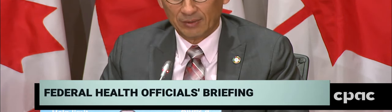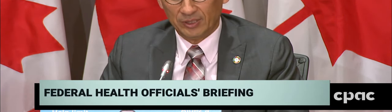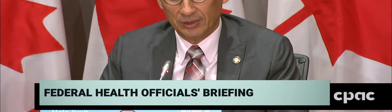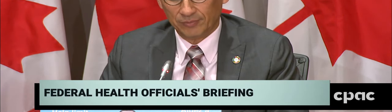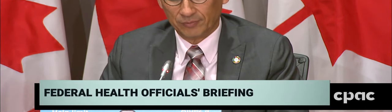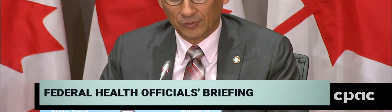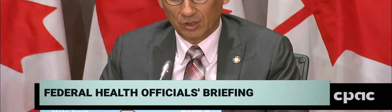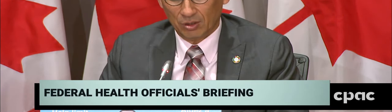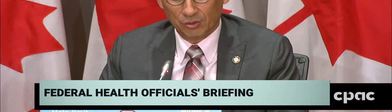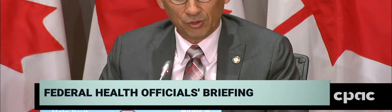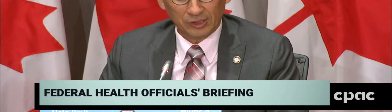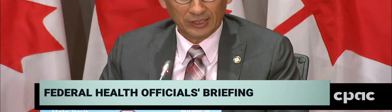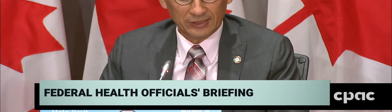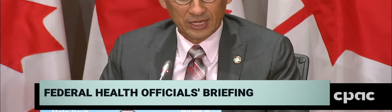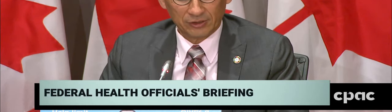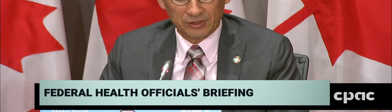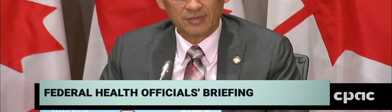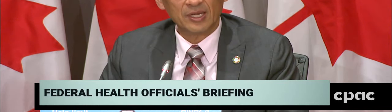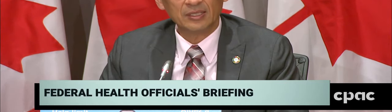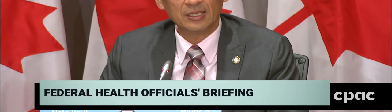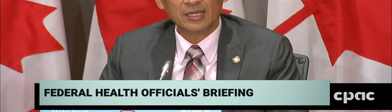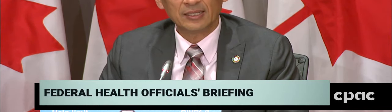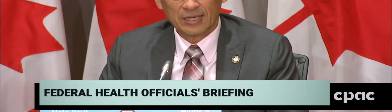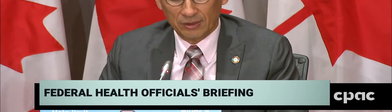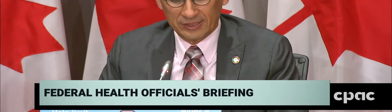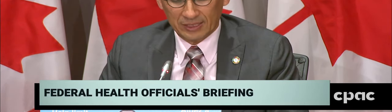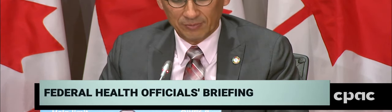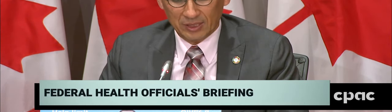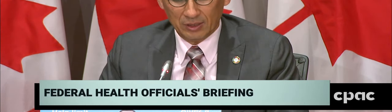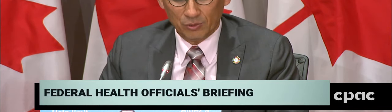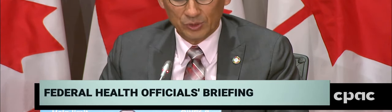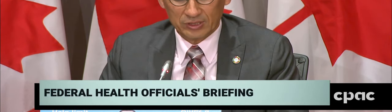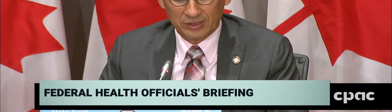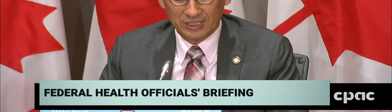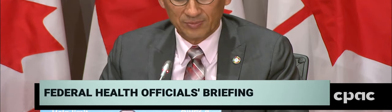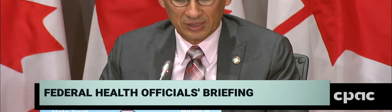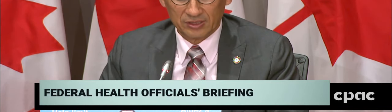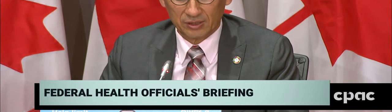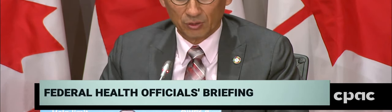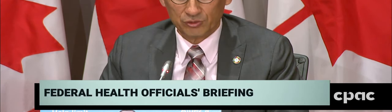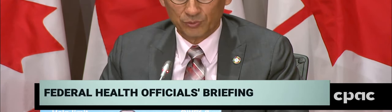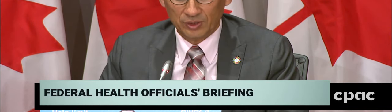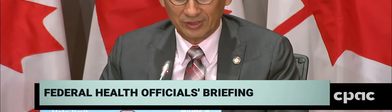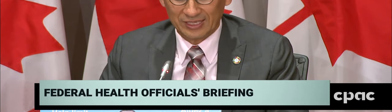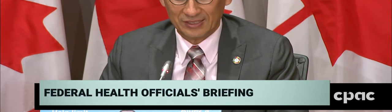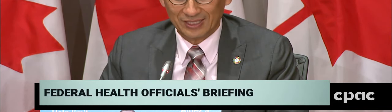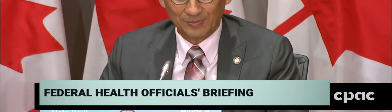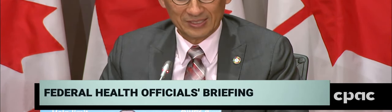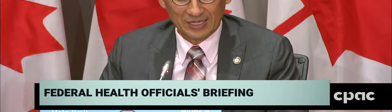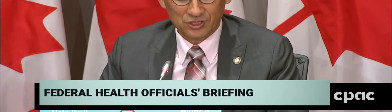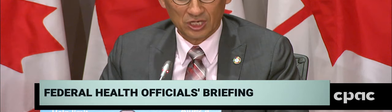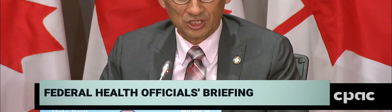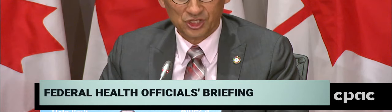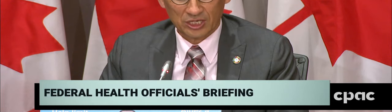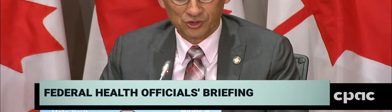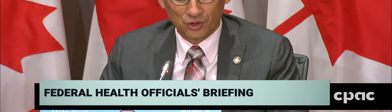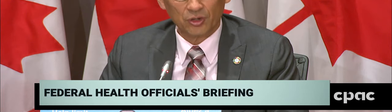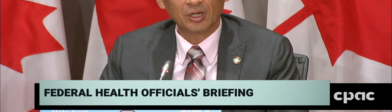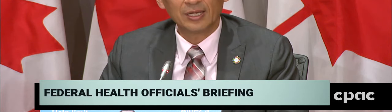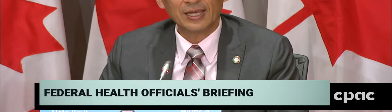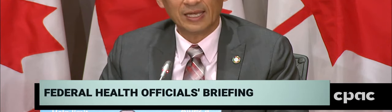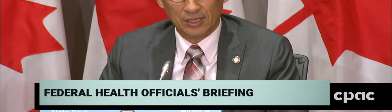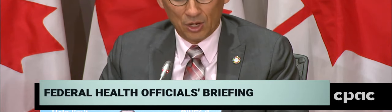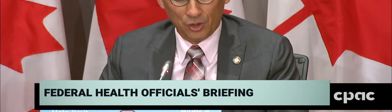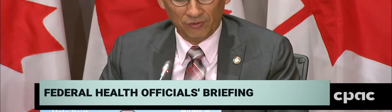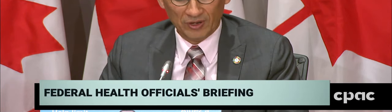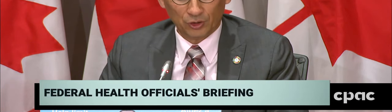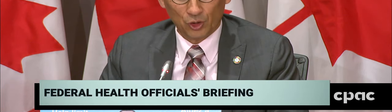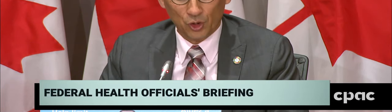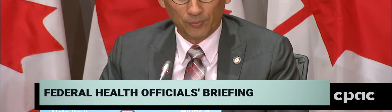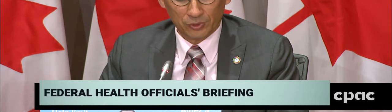9,163 DEATHS, 88% OF PEOPLE HAVE